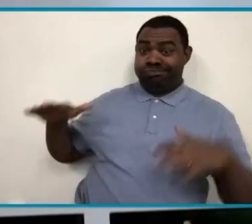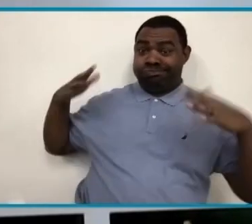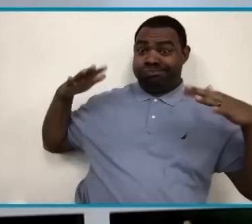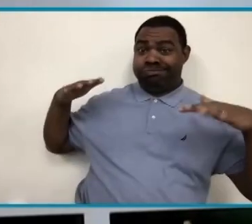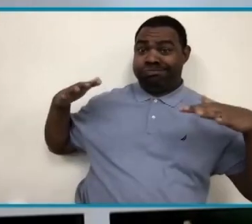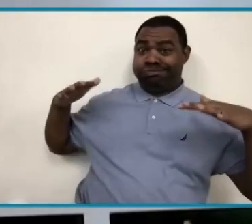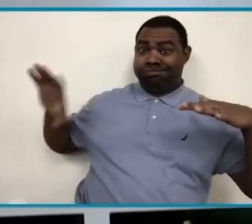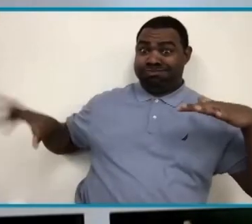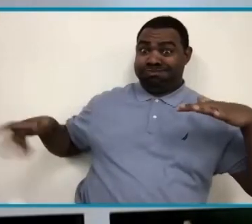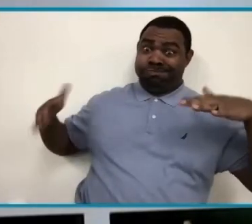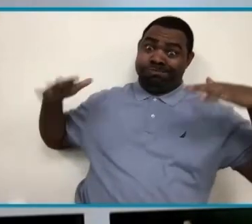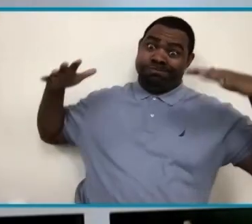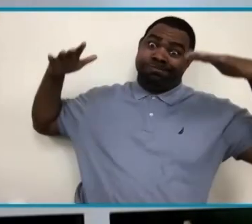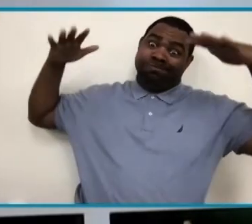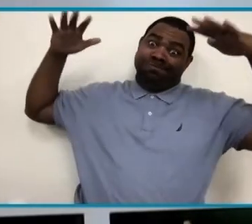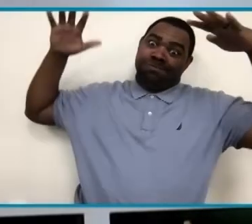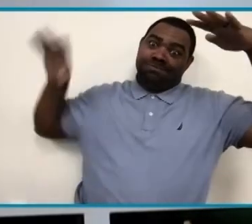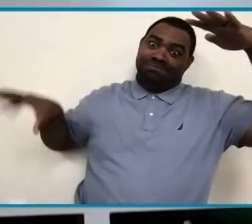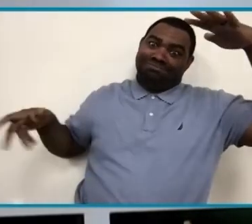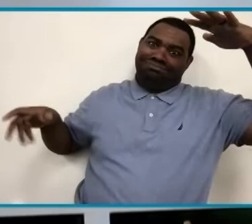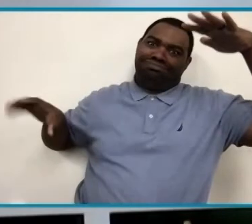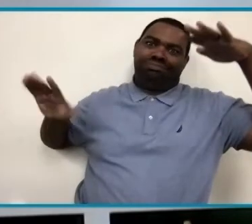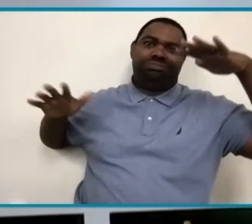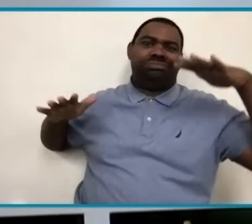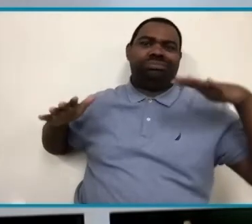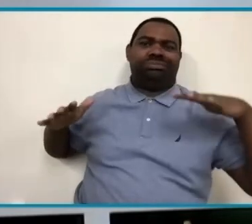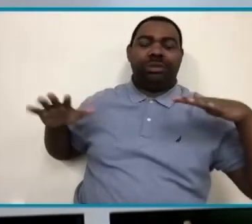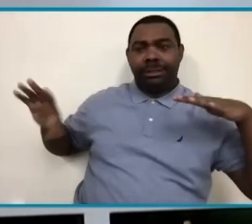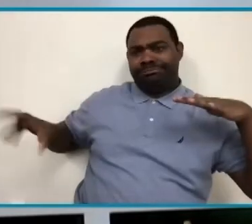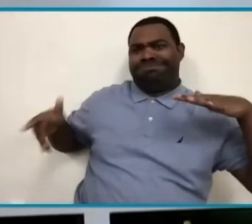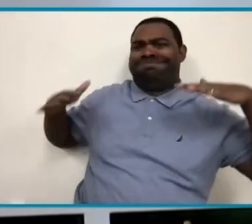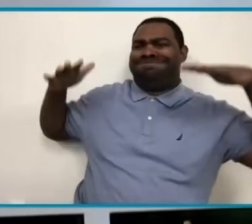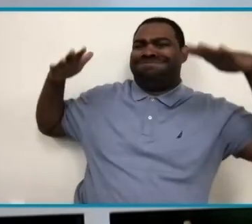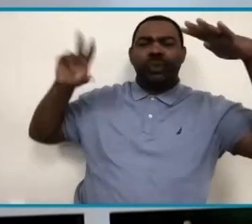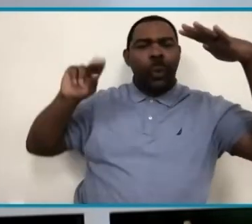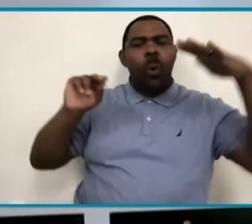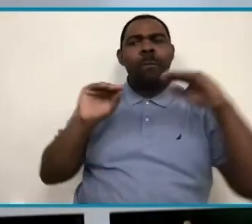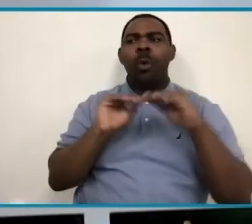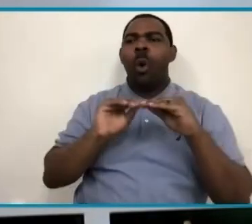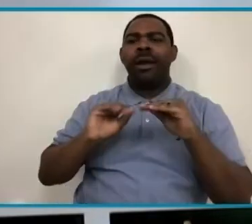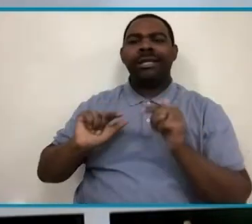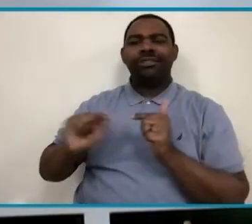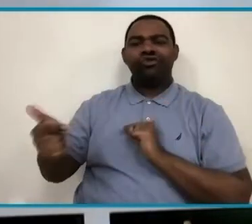It's much more an interactive reality of very often involving active music-making.